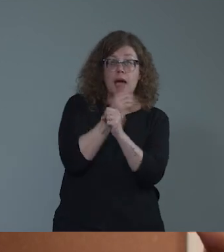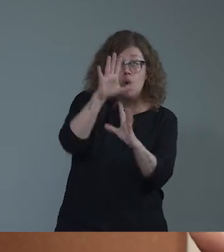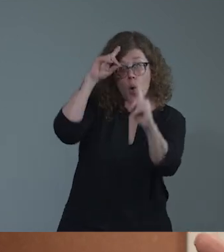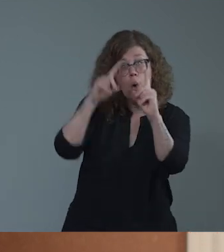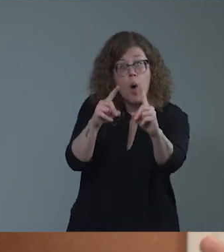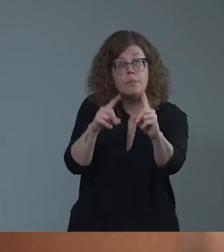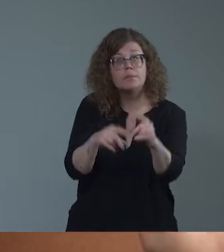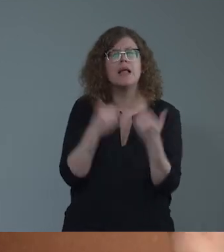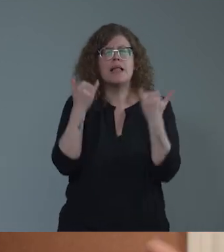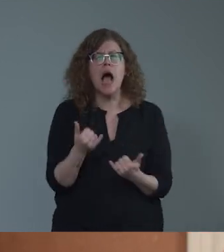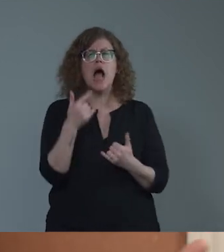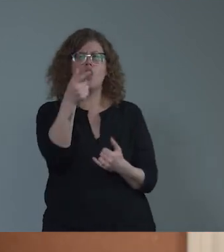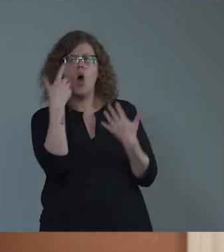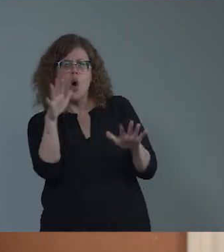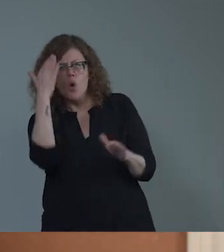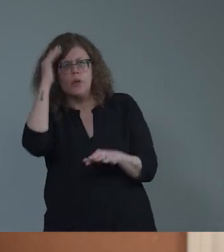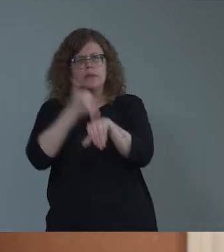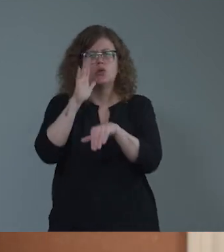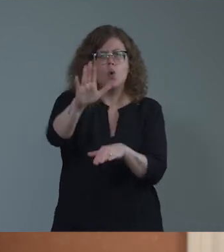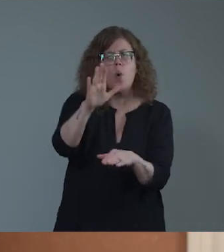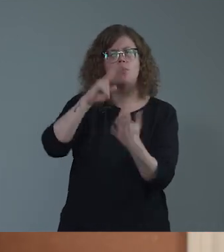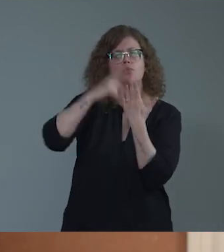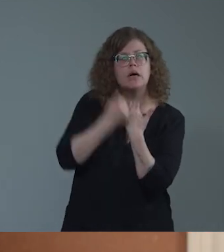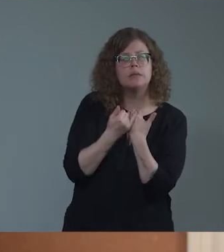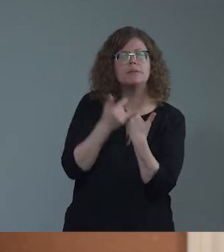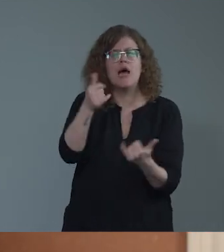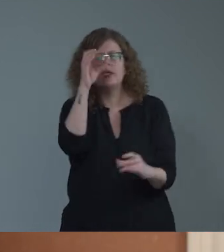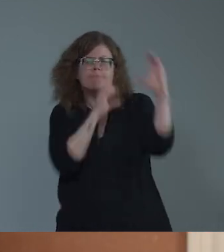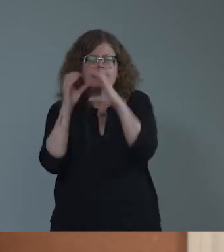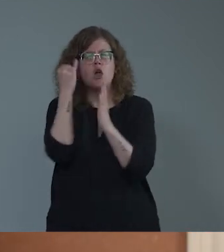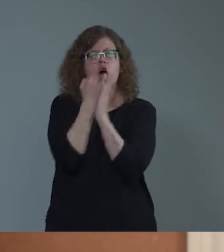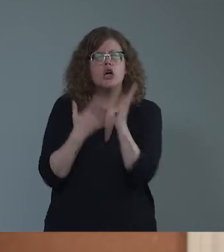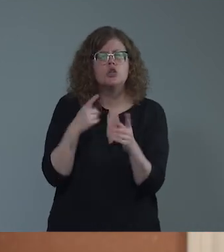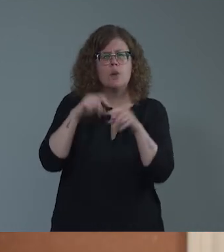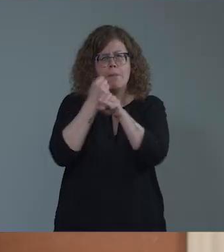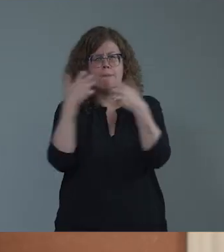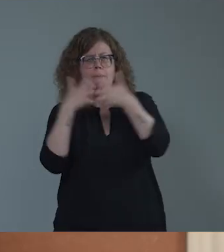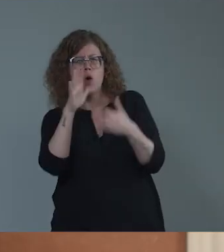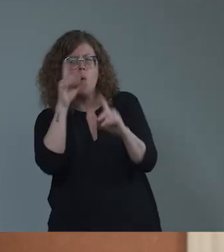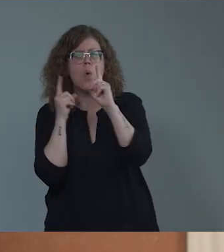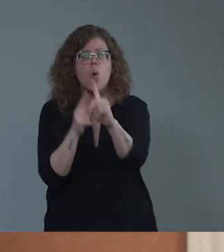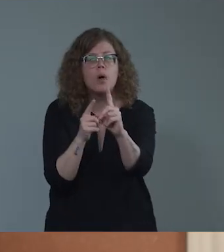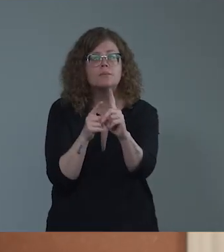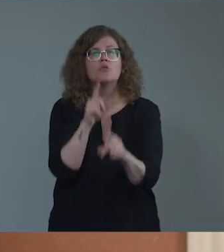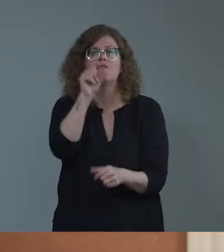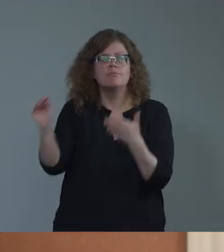You created your goals. You know what you want of your project. You're looking for an artist to match those goals. You put those in your call.